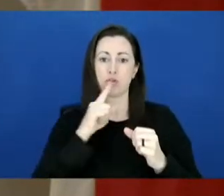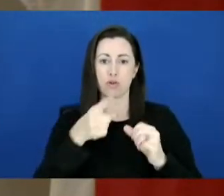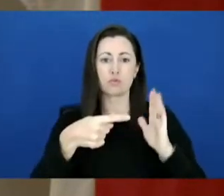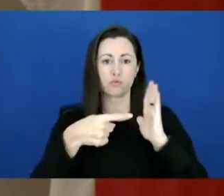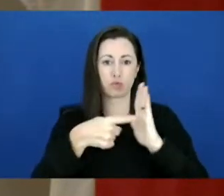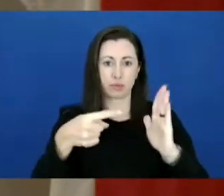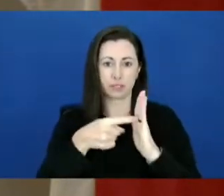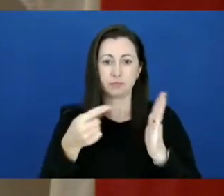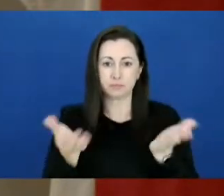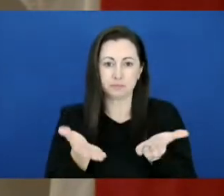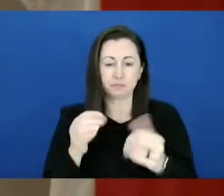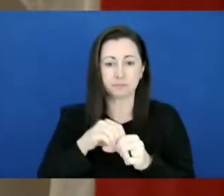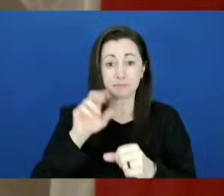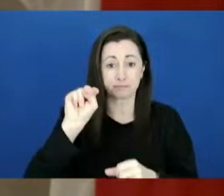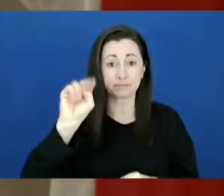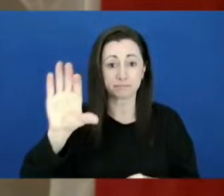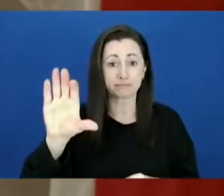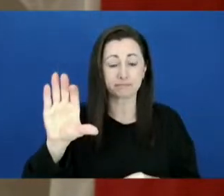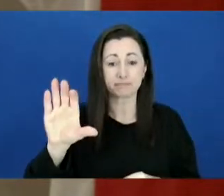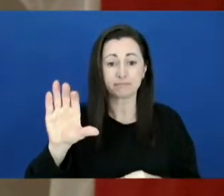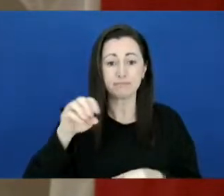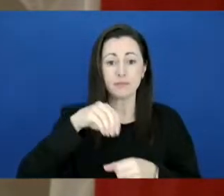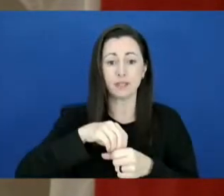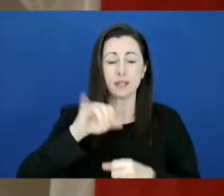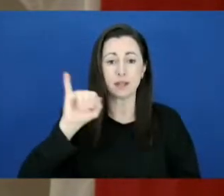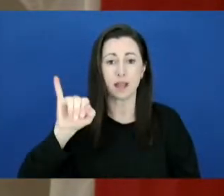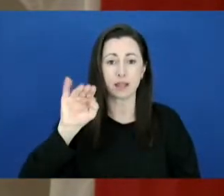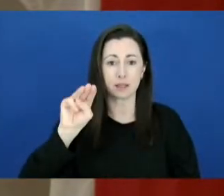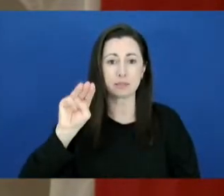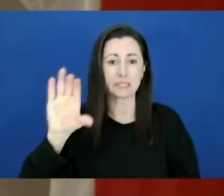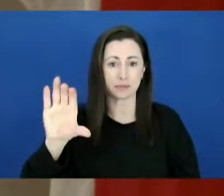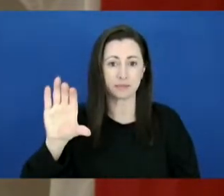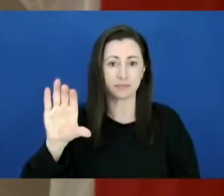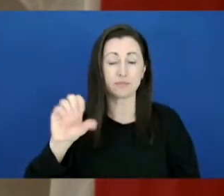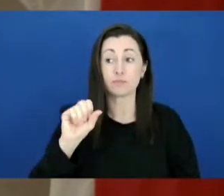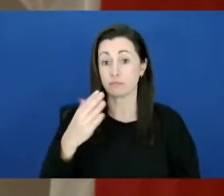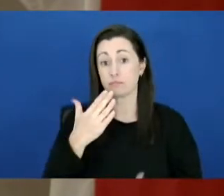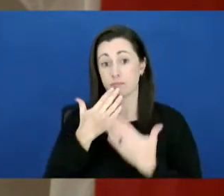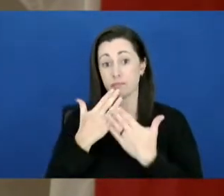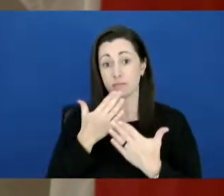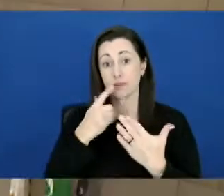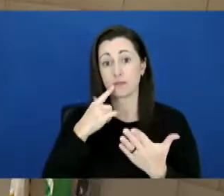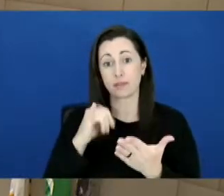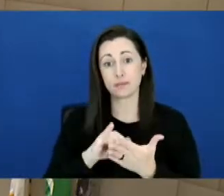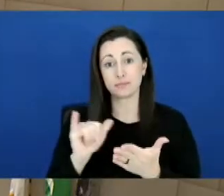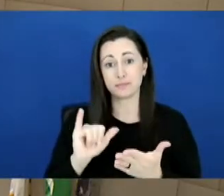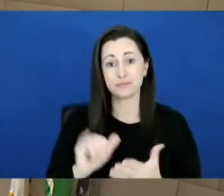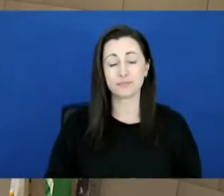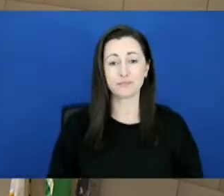VAST MAJORITY OF AFRICAN